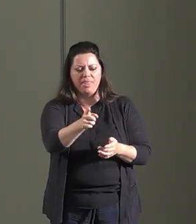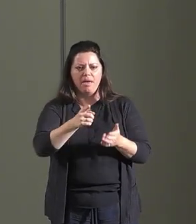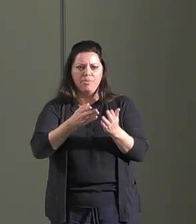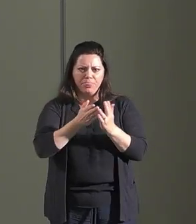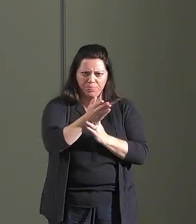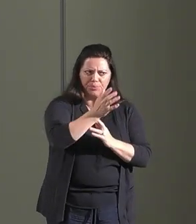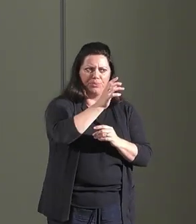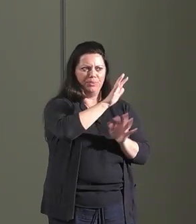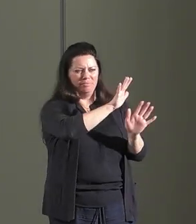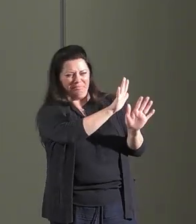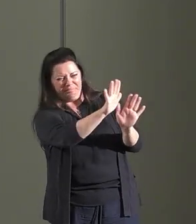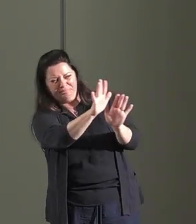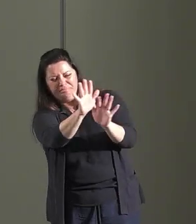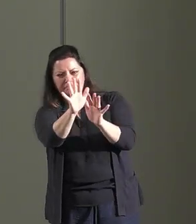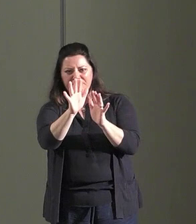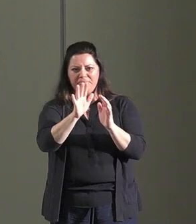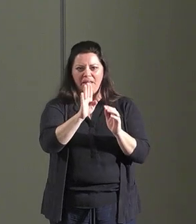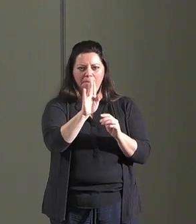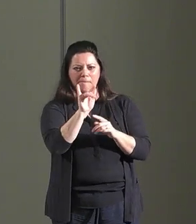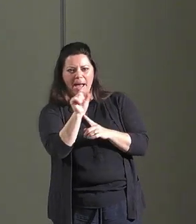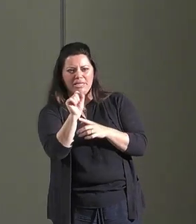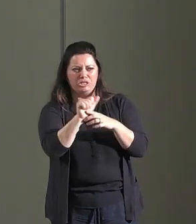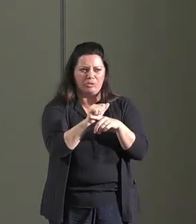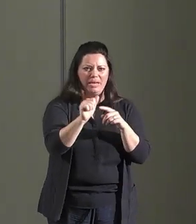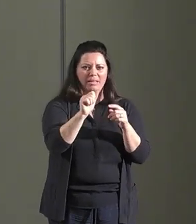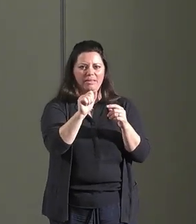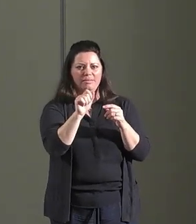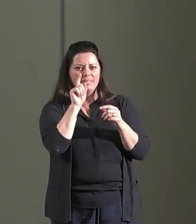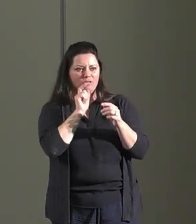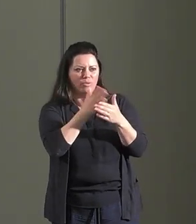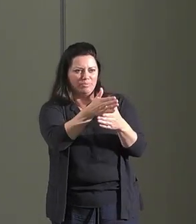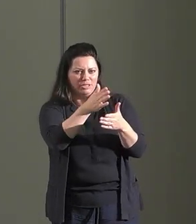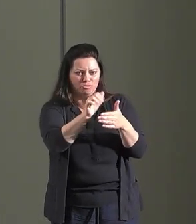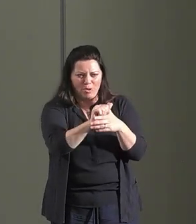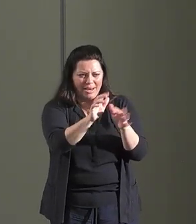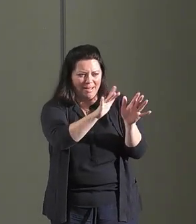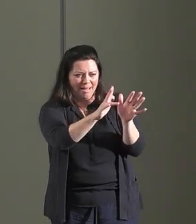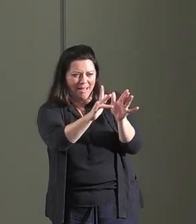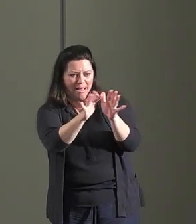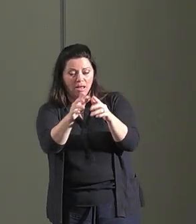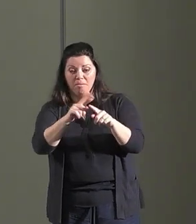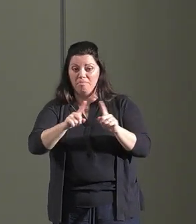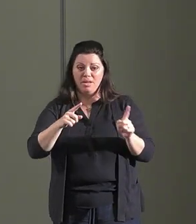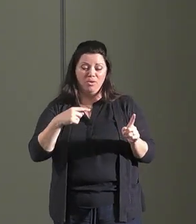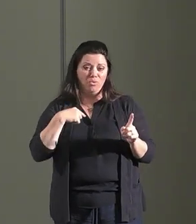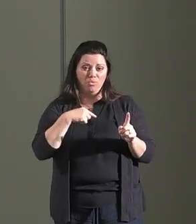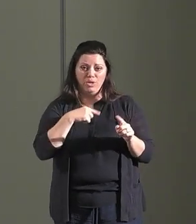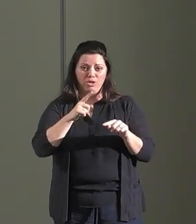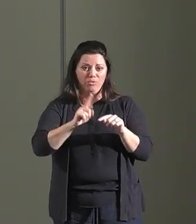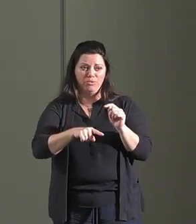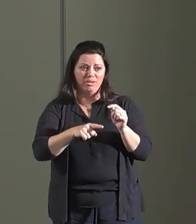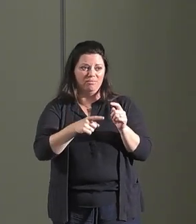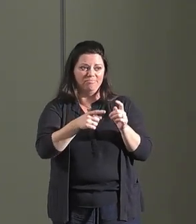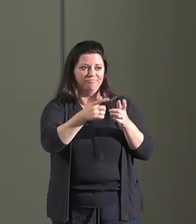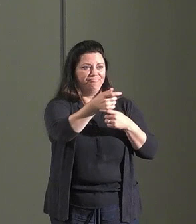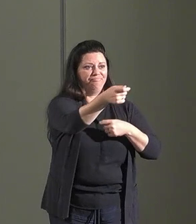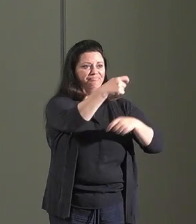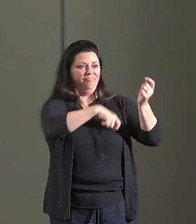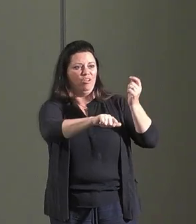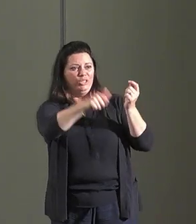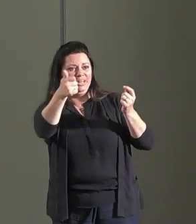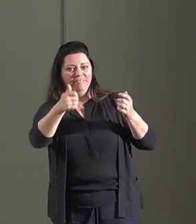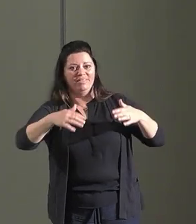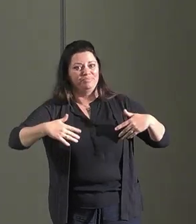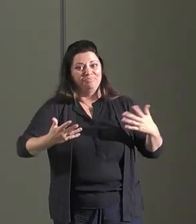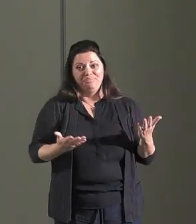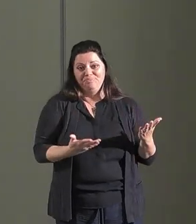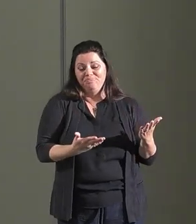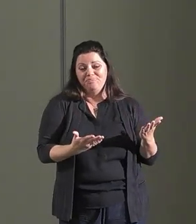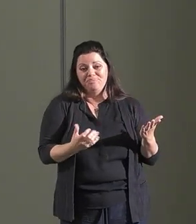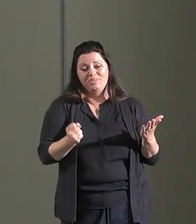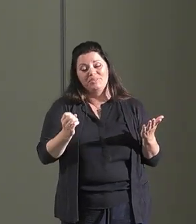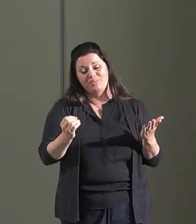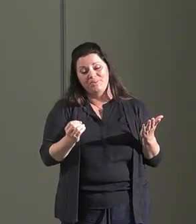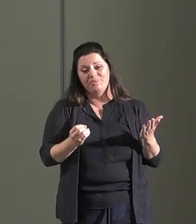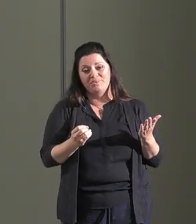harassment and bias trainings. And we could not get alternative to that. I think that, it is,